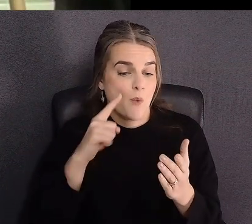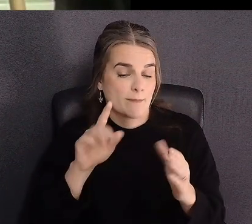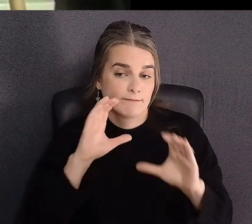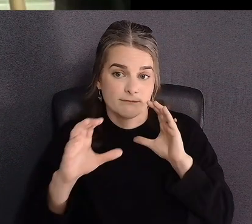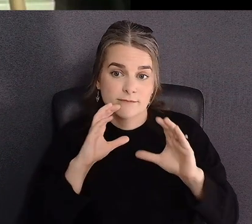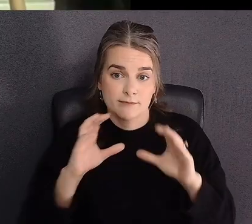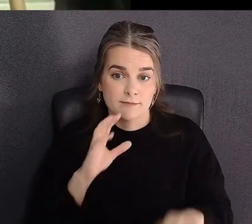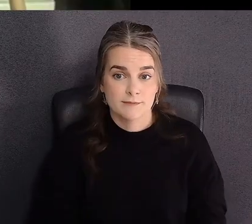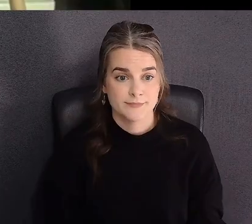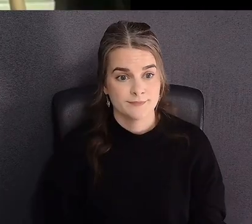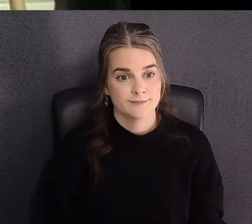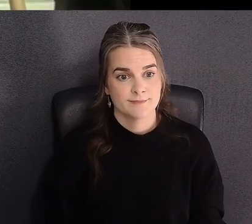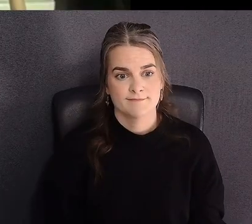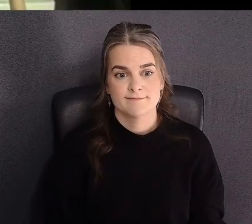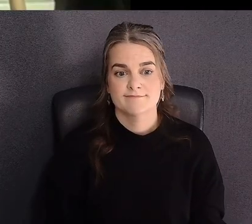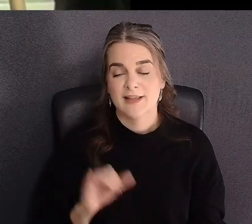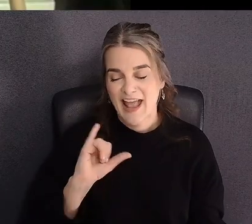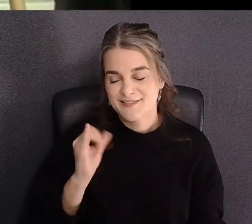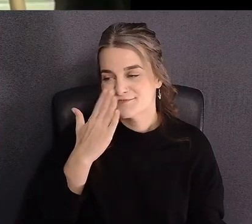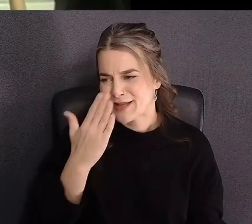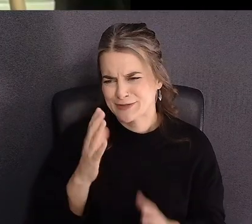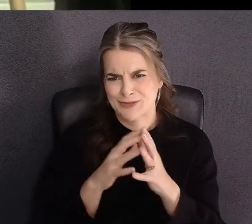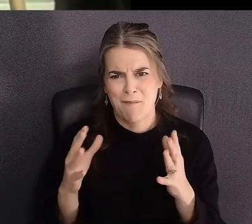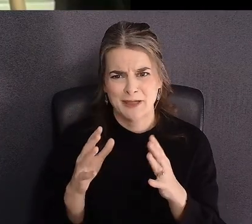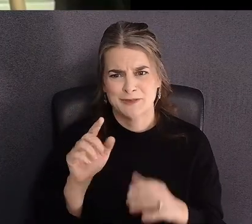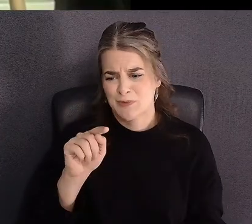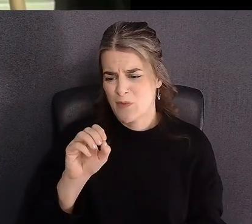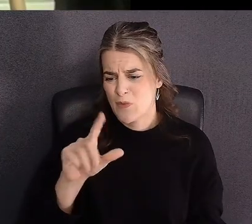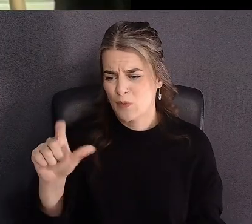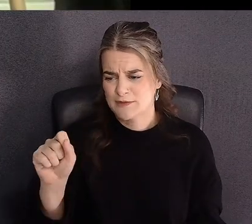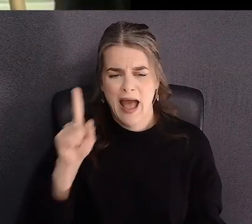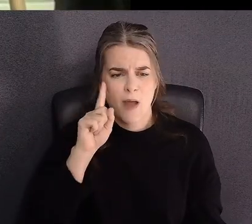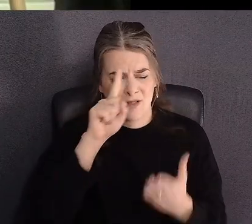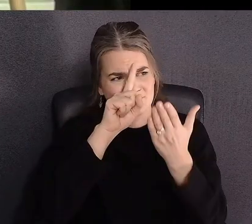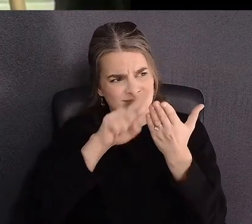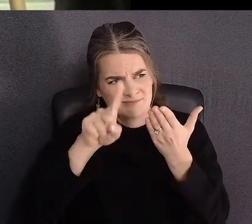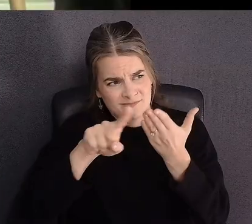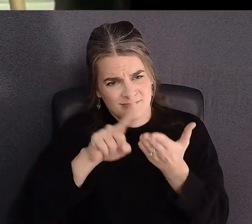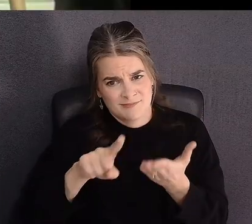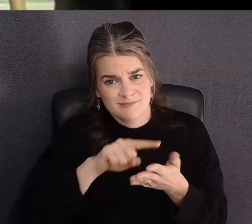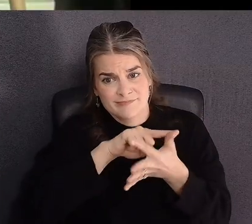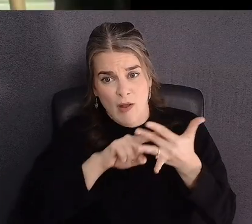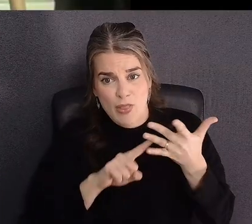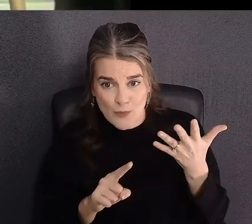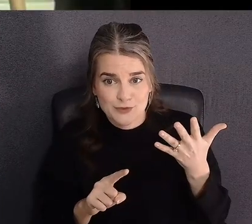And I thank you so much for sharing all the tools. I'm definitely going to look into those tools.